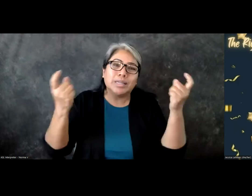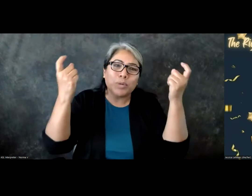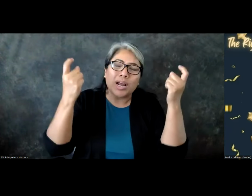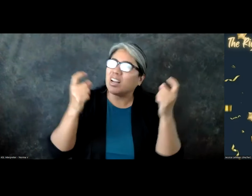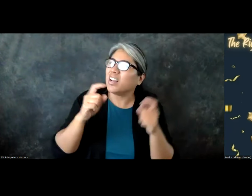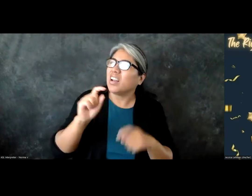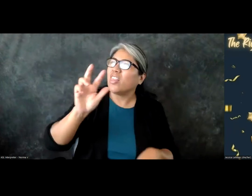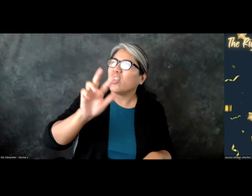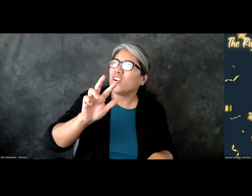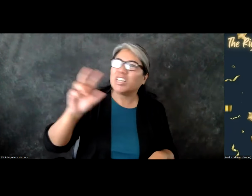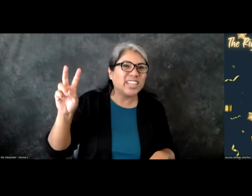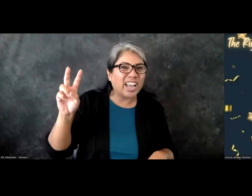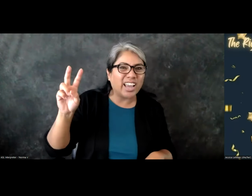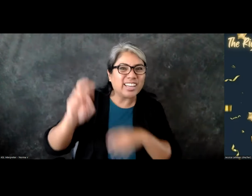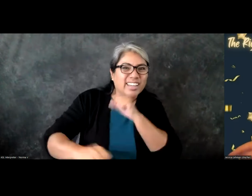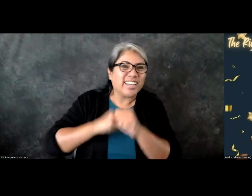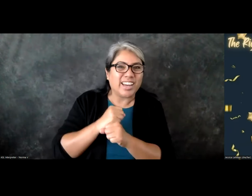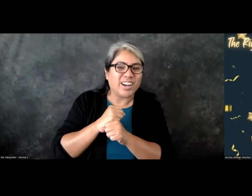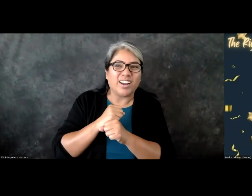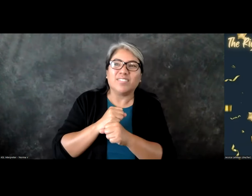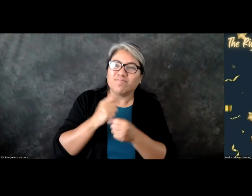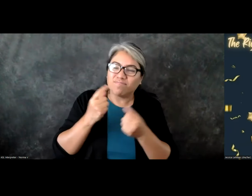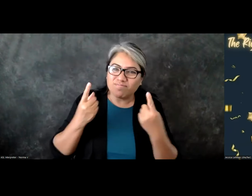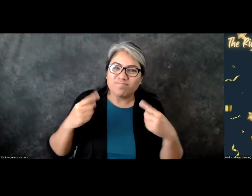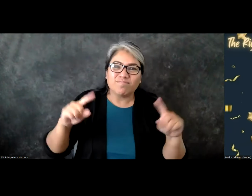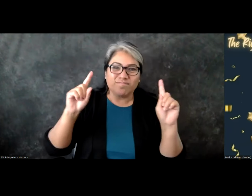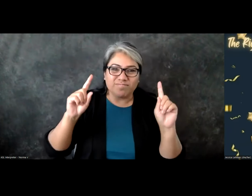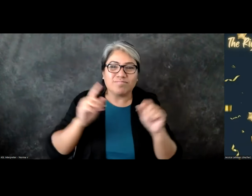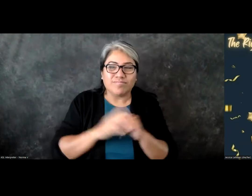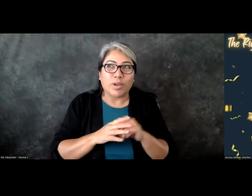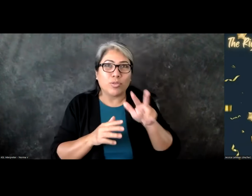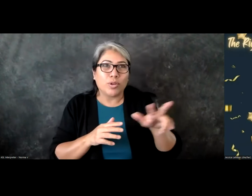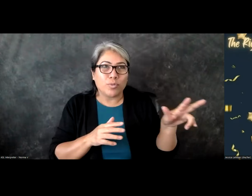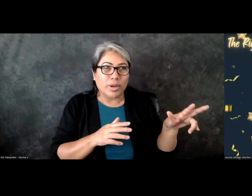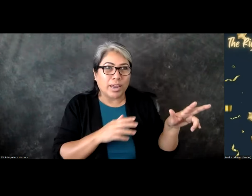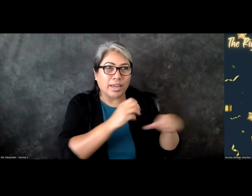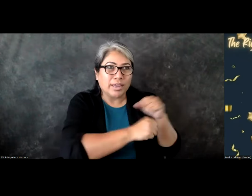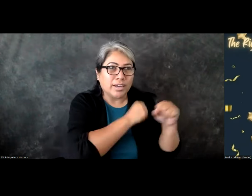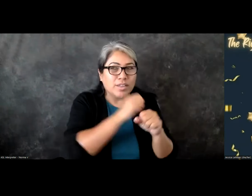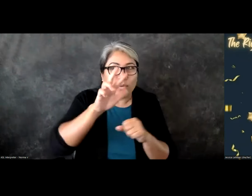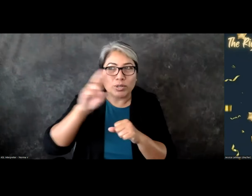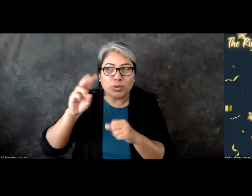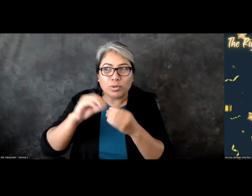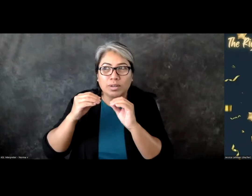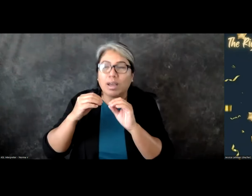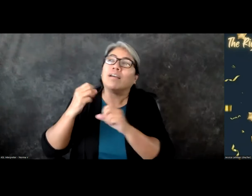Americans with disabilities act, the ADA. And this year